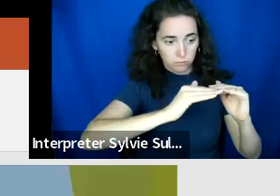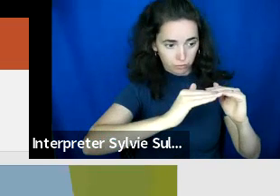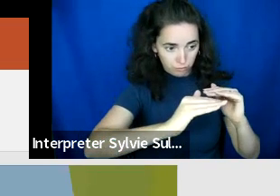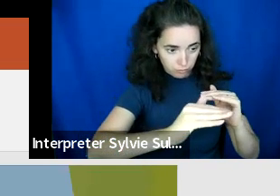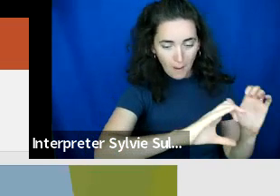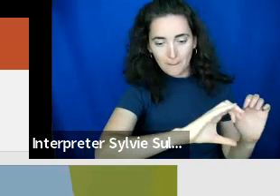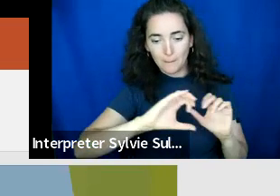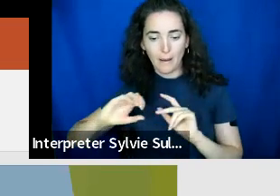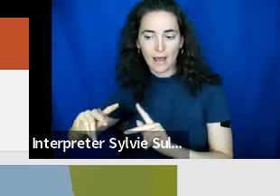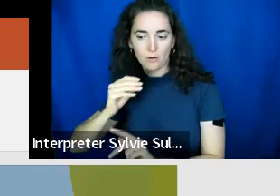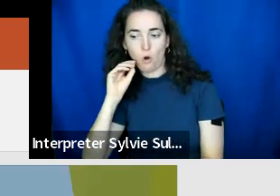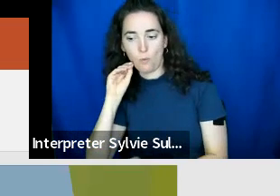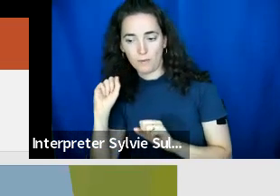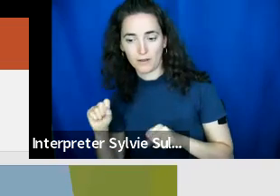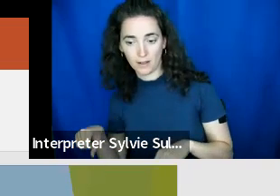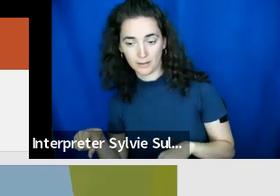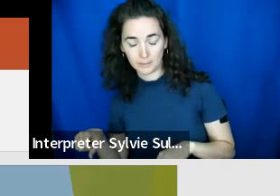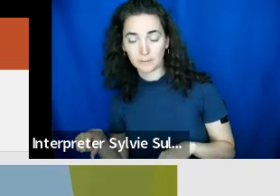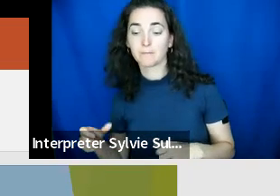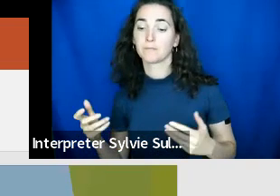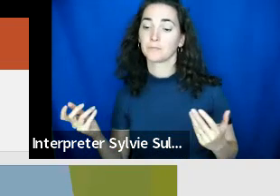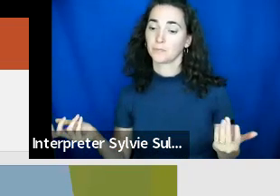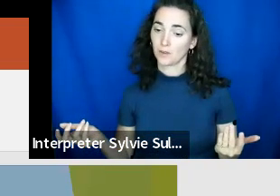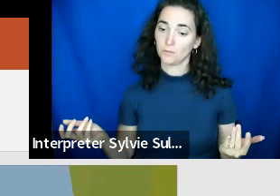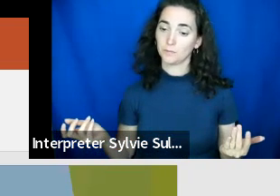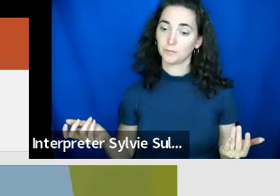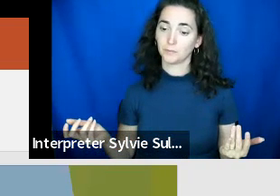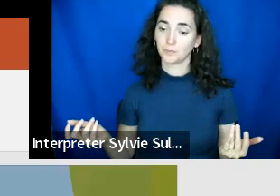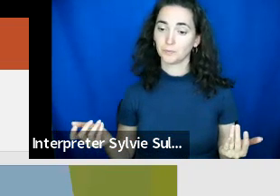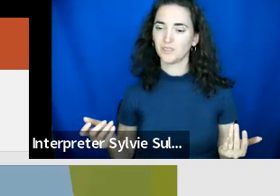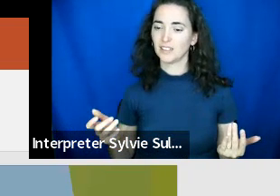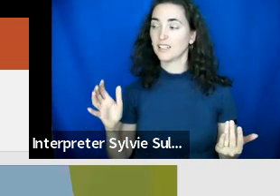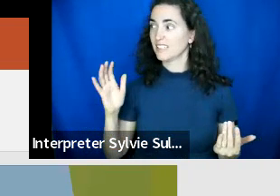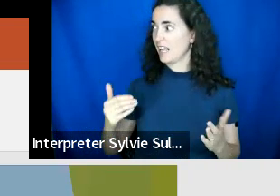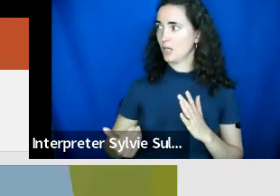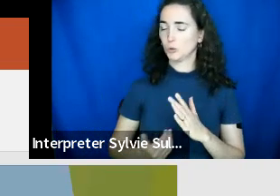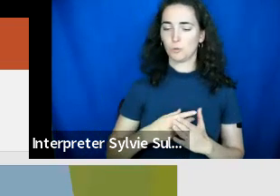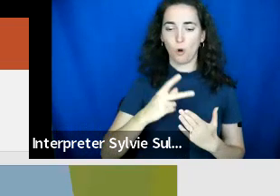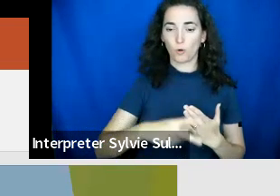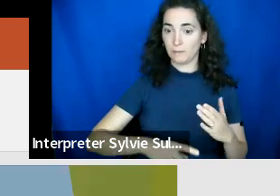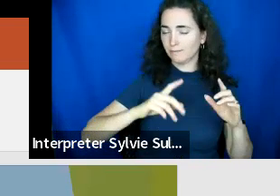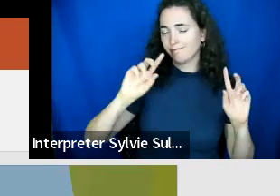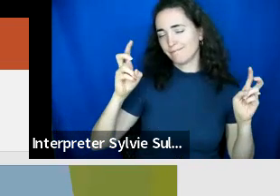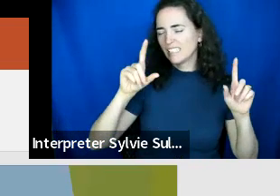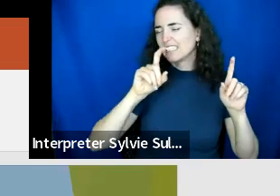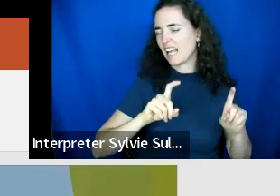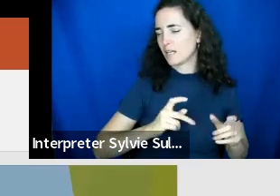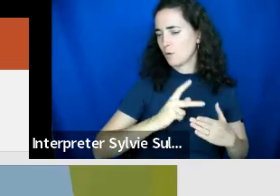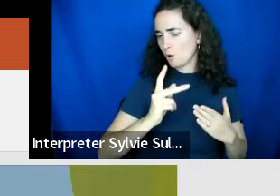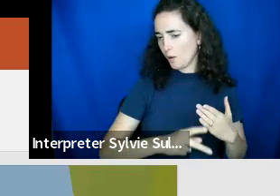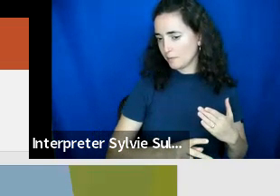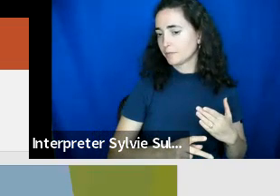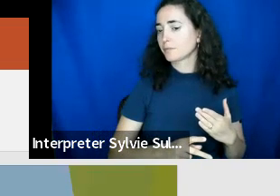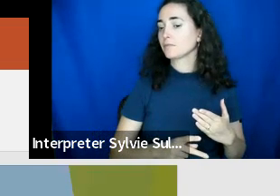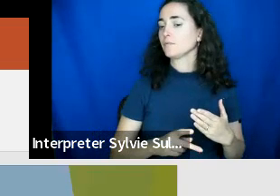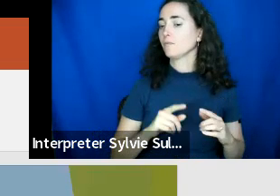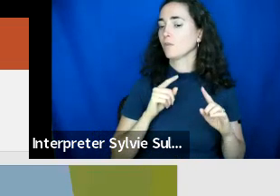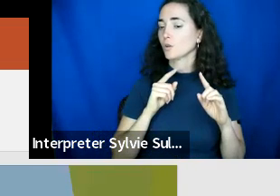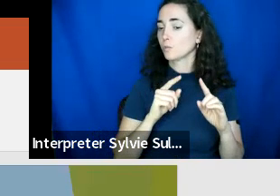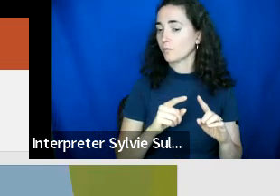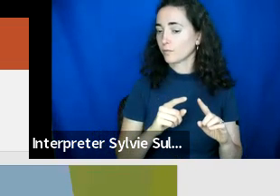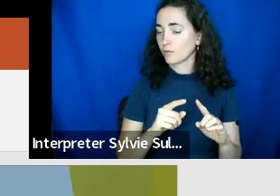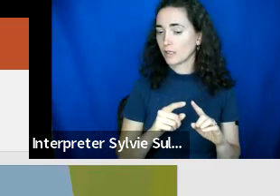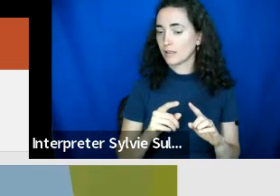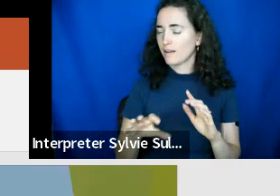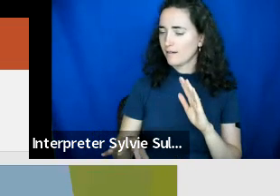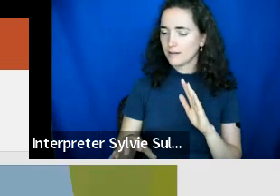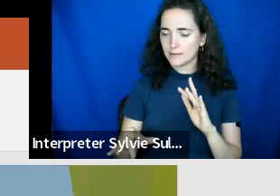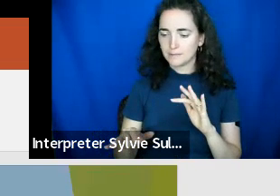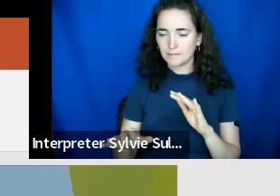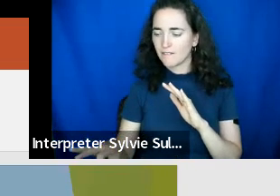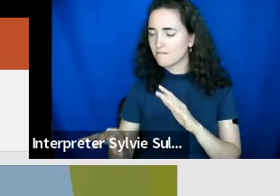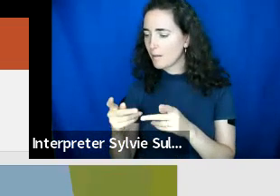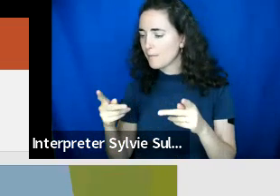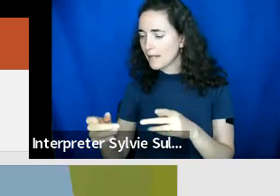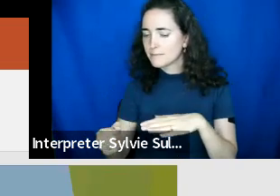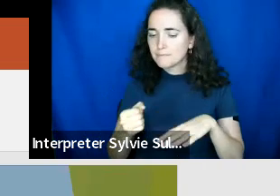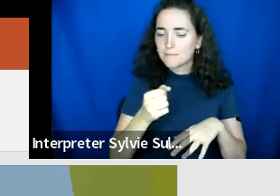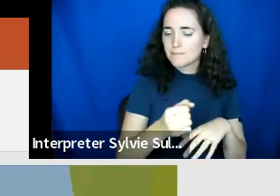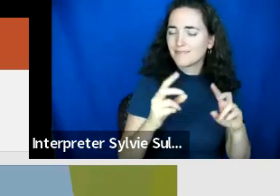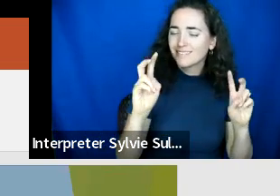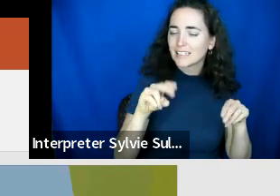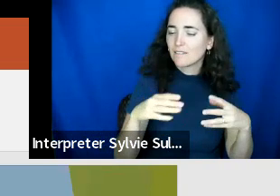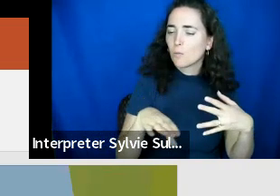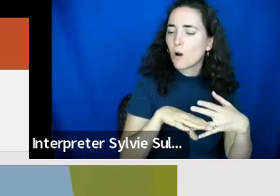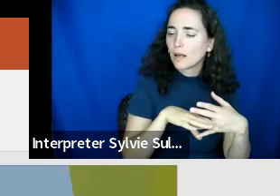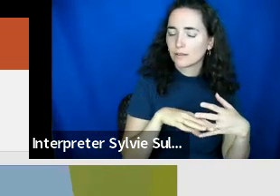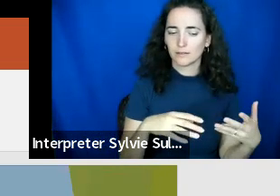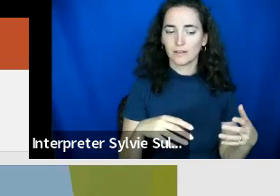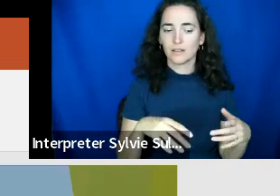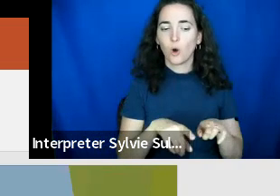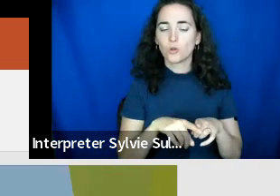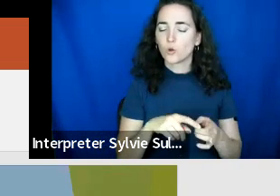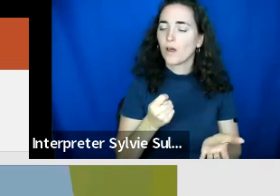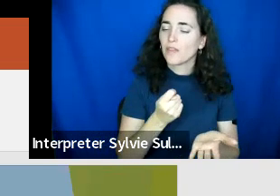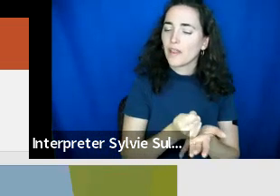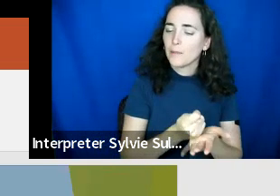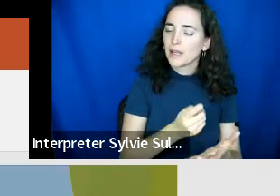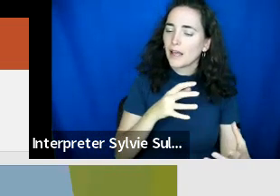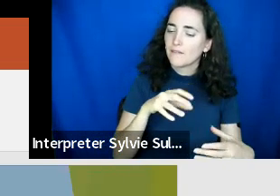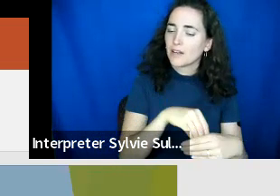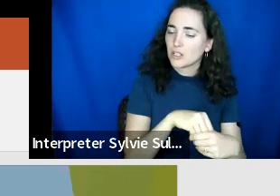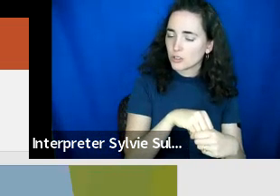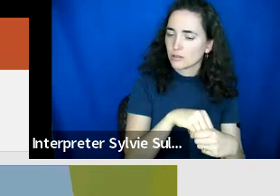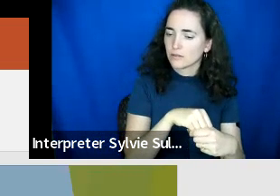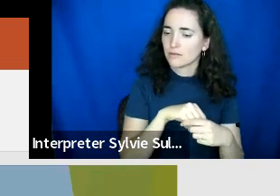go back to their to their home and so this pilot program that we're looking to do would work to address finding a place like a respite facility. but providing therapeutic intervention for folks while they are there